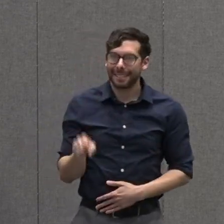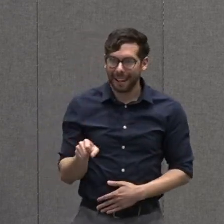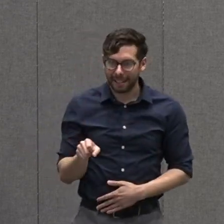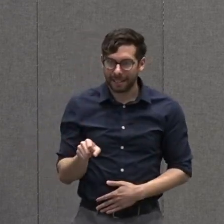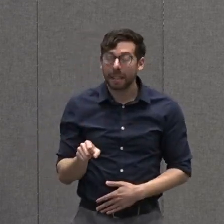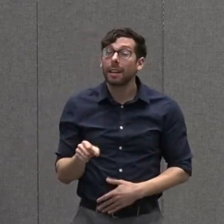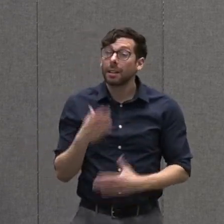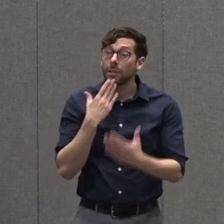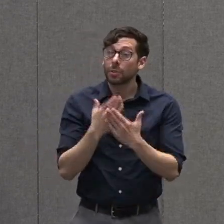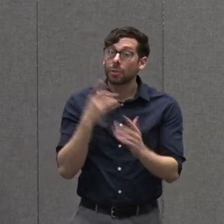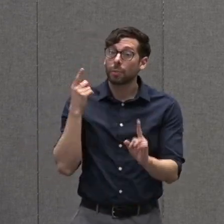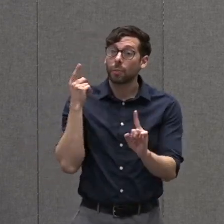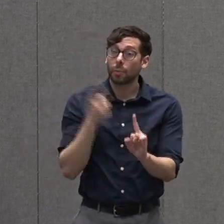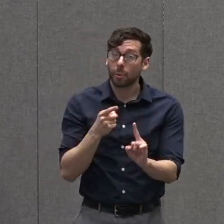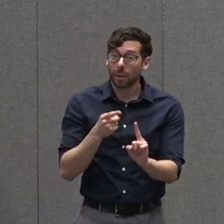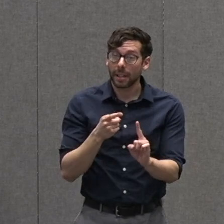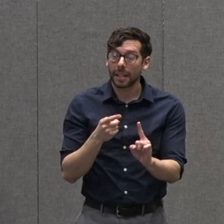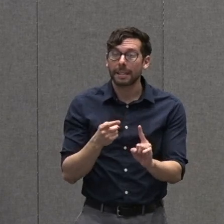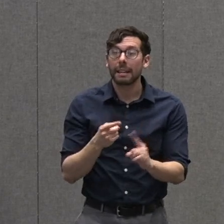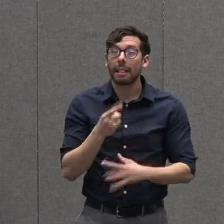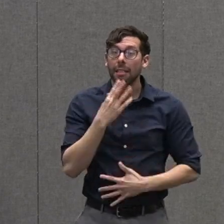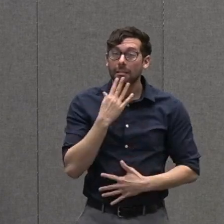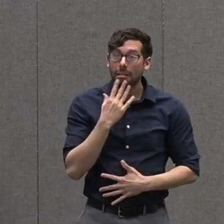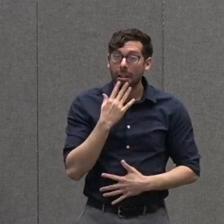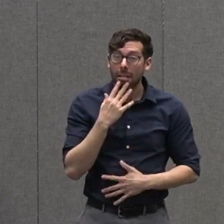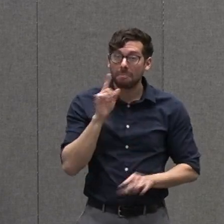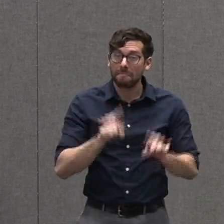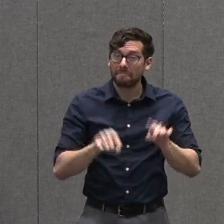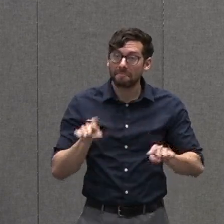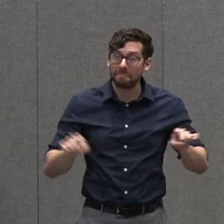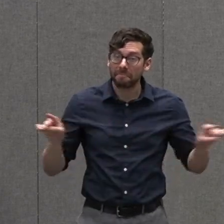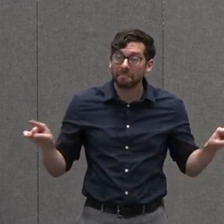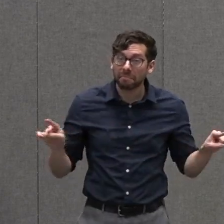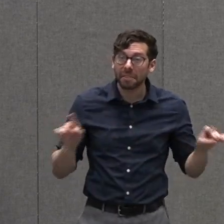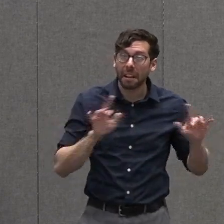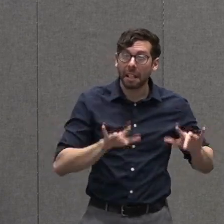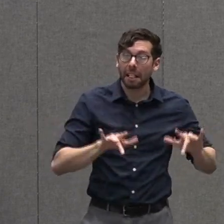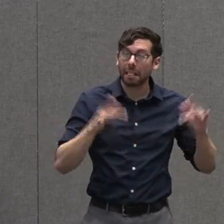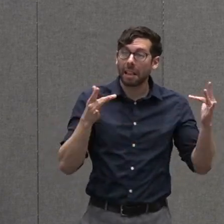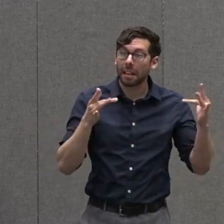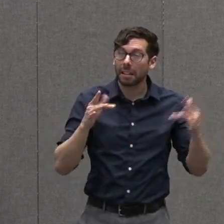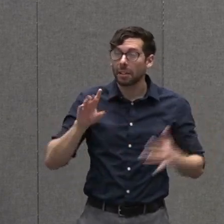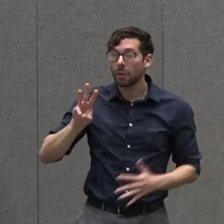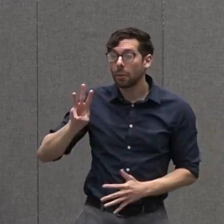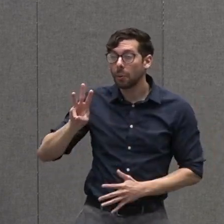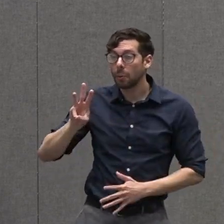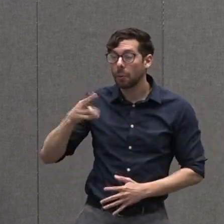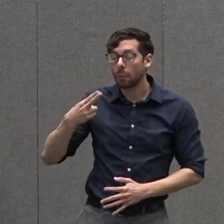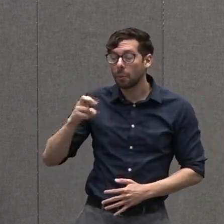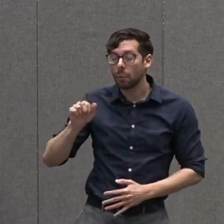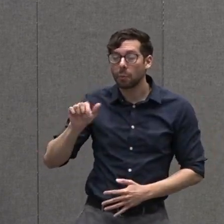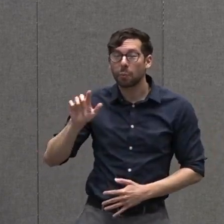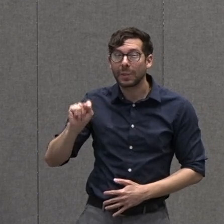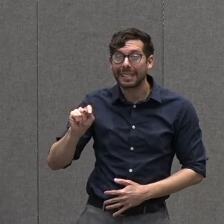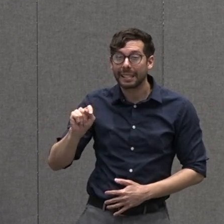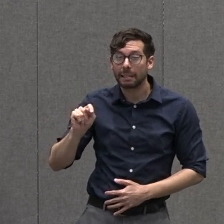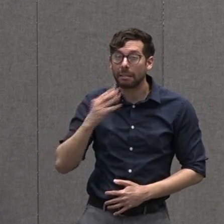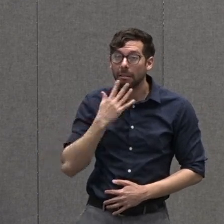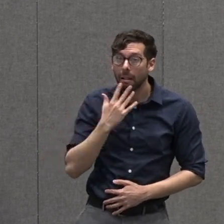from a light, weak color, to almost a forest green. So, depending on what part